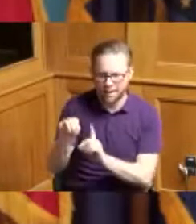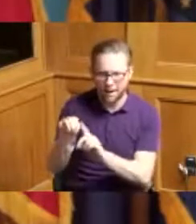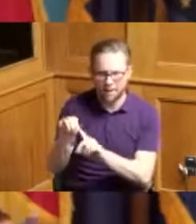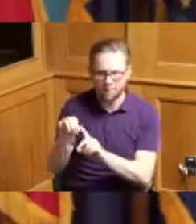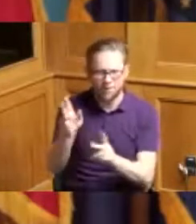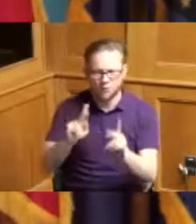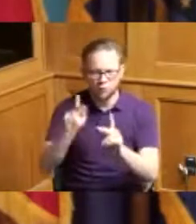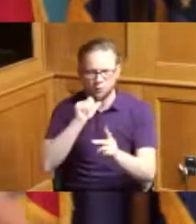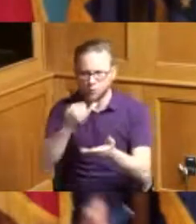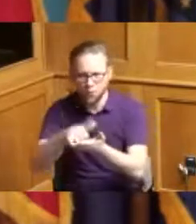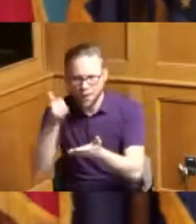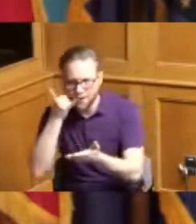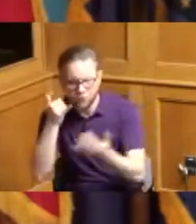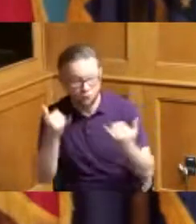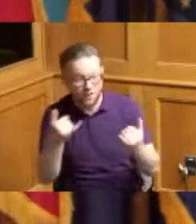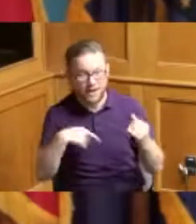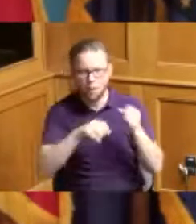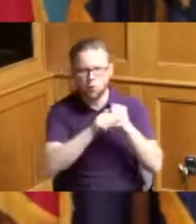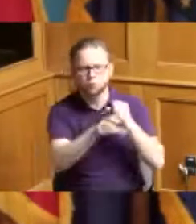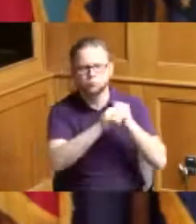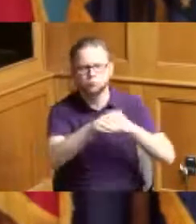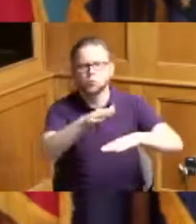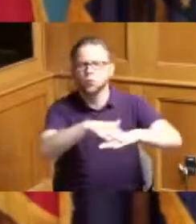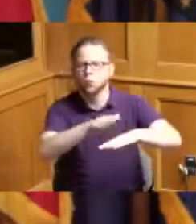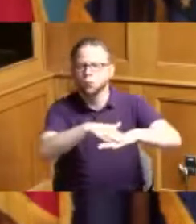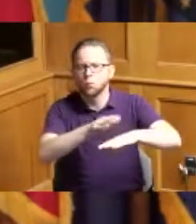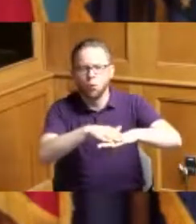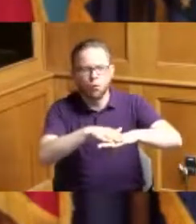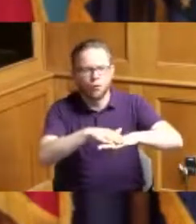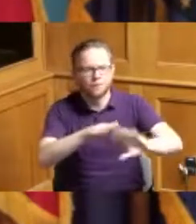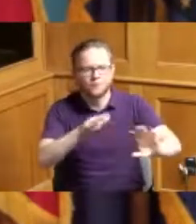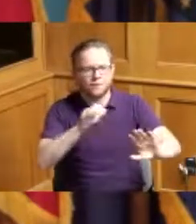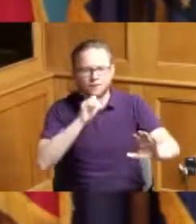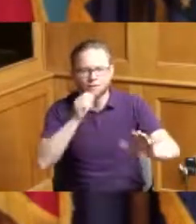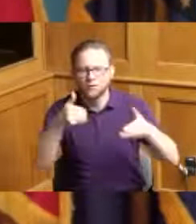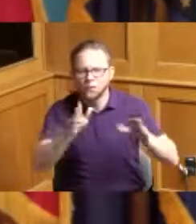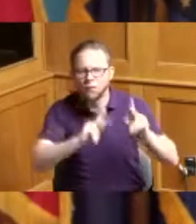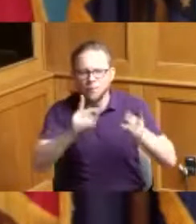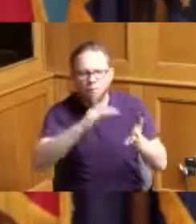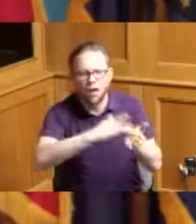warning people against fraud right so you know every time you look at it I get it on my phone